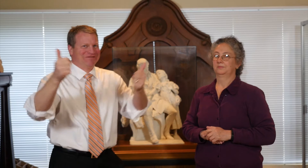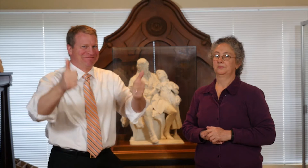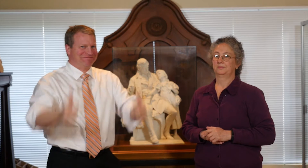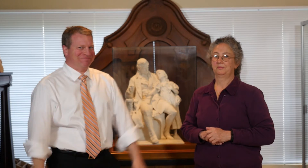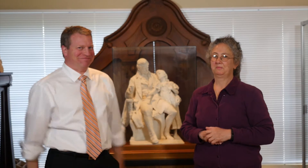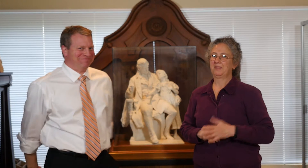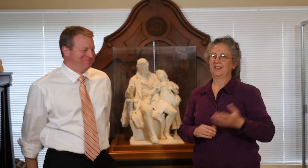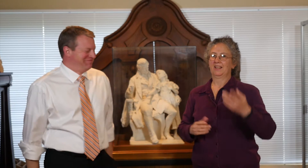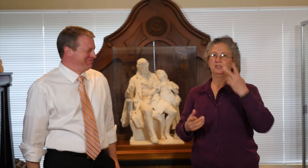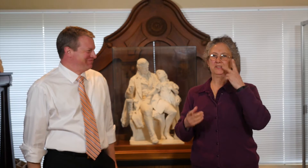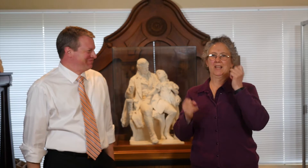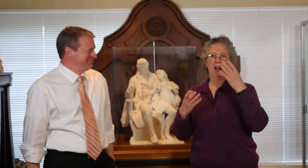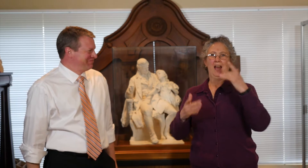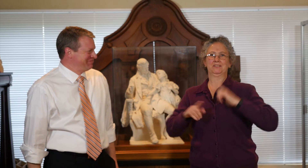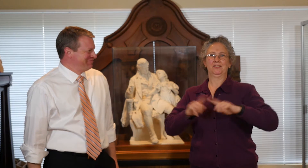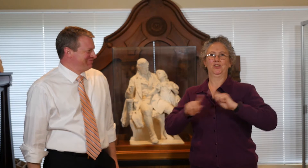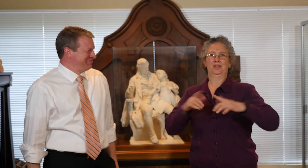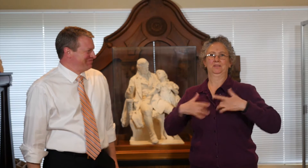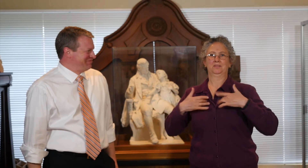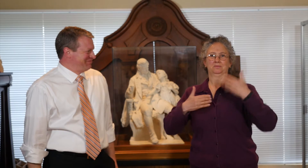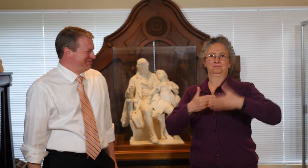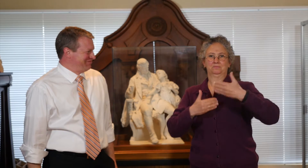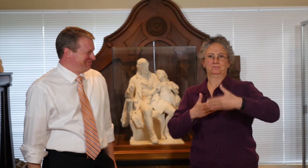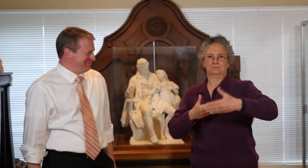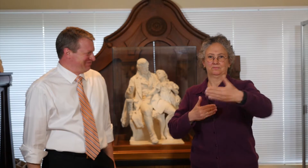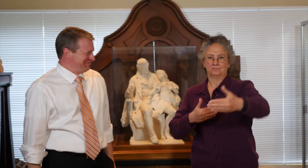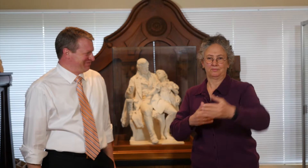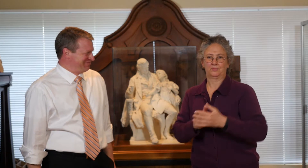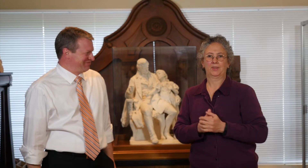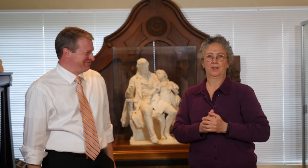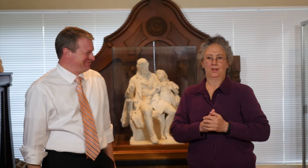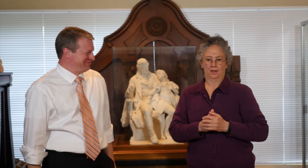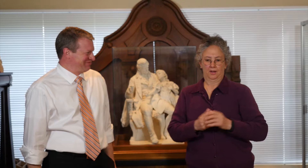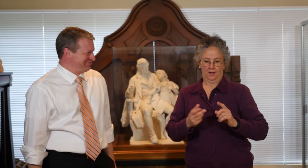and we'll keep you posted. So as you can see we have many exciting things